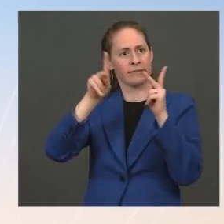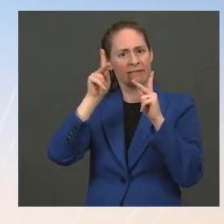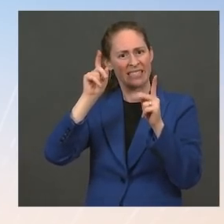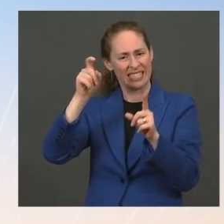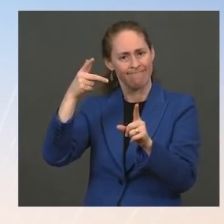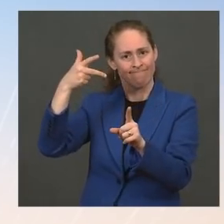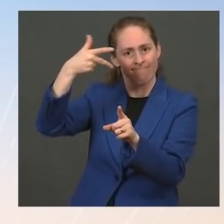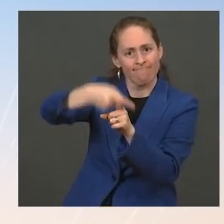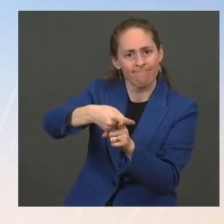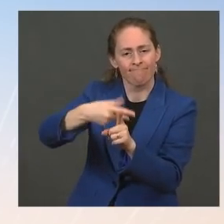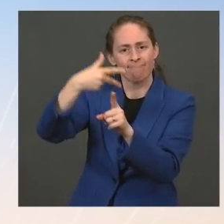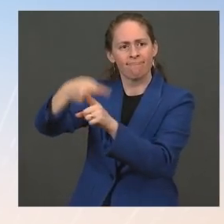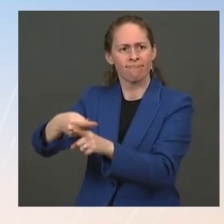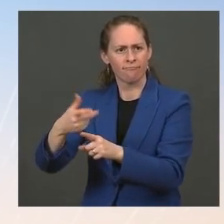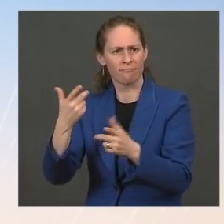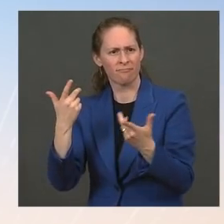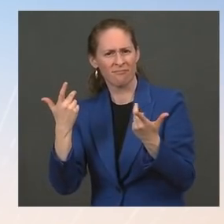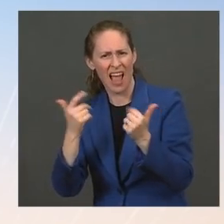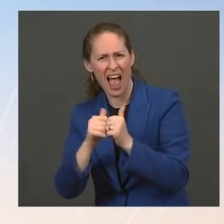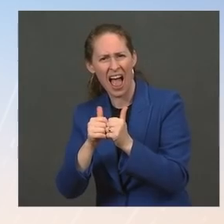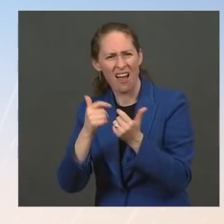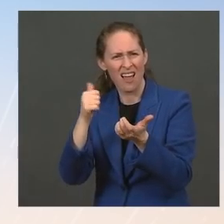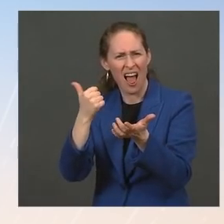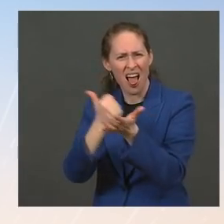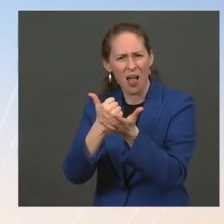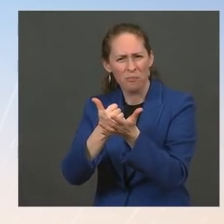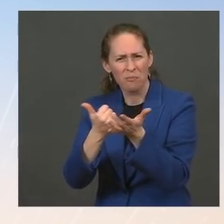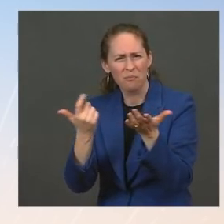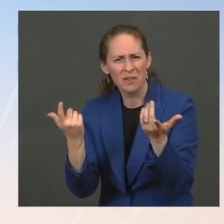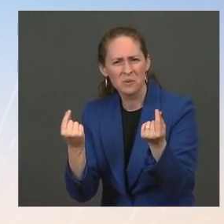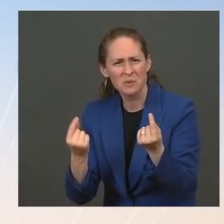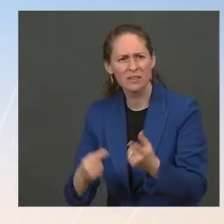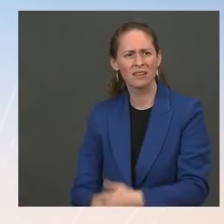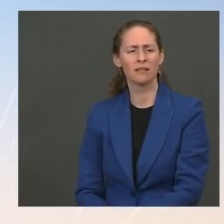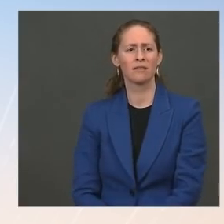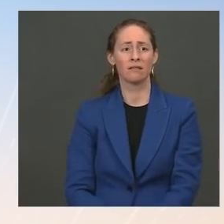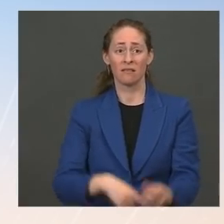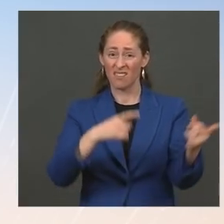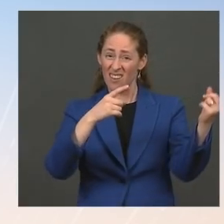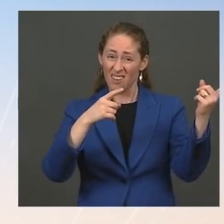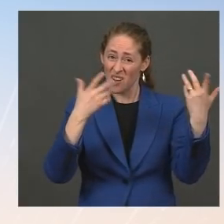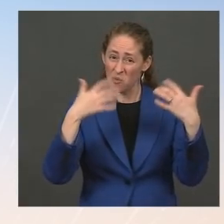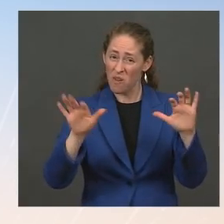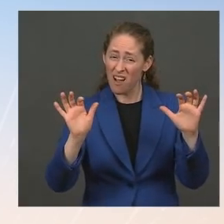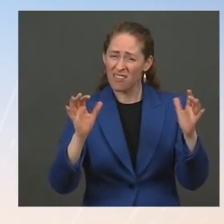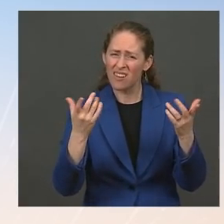They -- The Press: But have they turned down vaccines -- Ms. Psaki: Yes. The Press: -- that we've offered to them? Ms. Psaki: So, we have sent close to 8 million doses